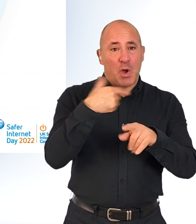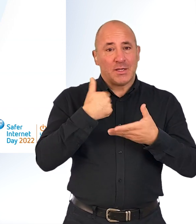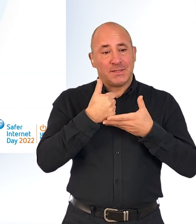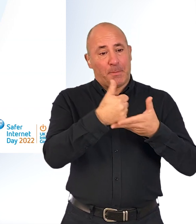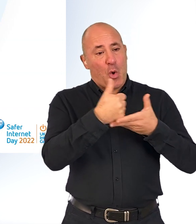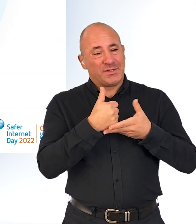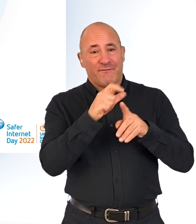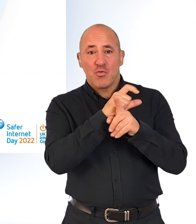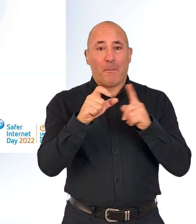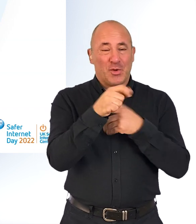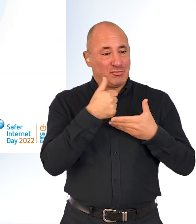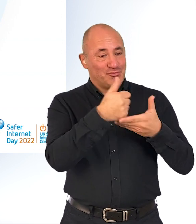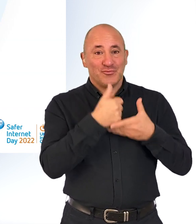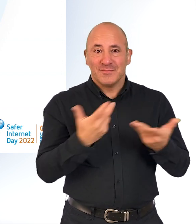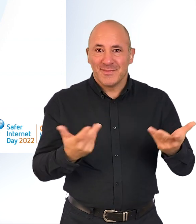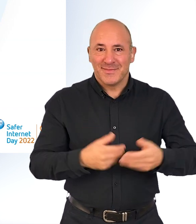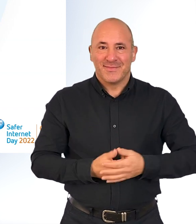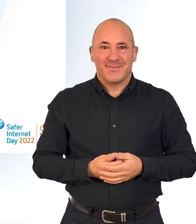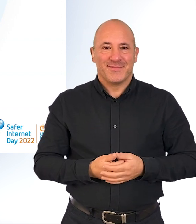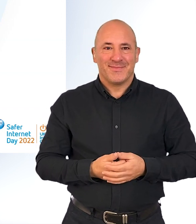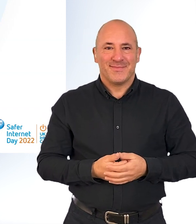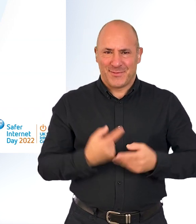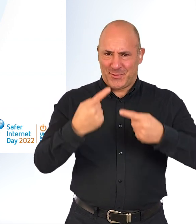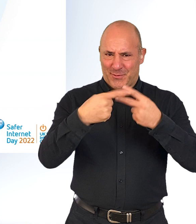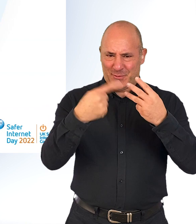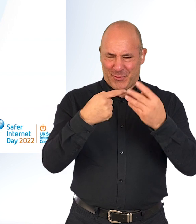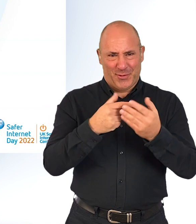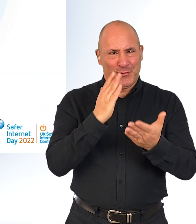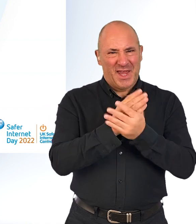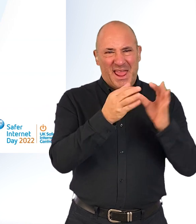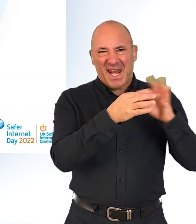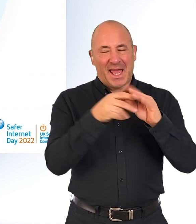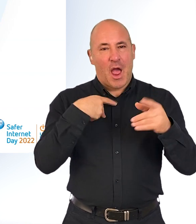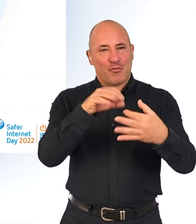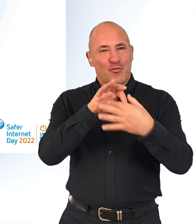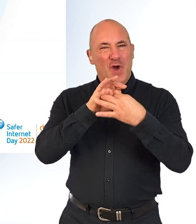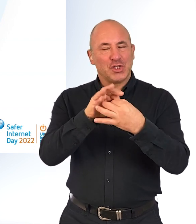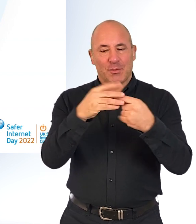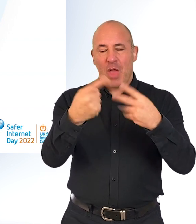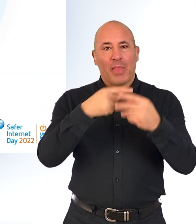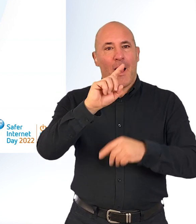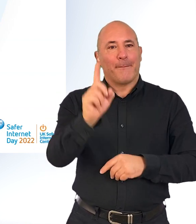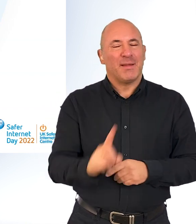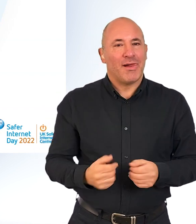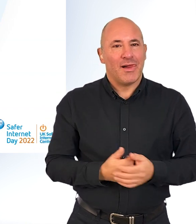and form supportive communities. Many of these positives are about our relationships with others.